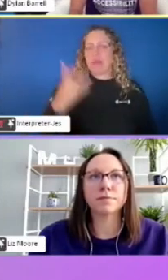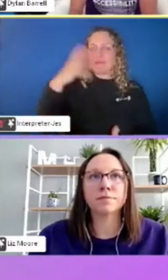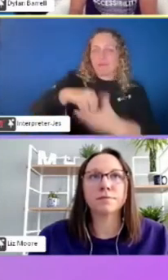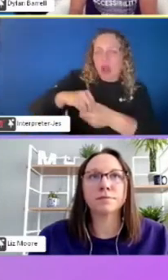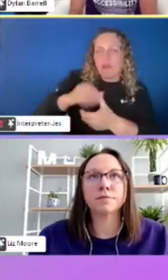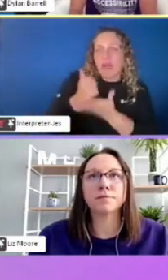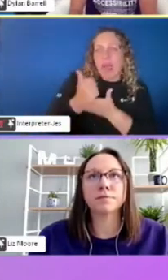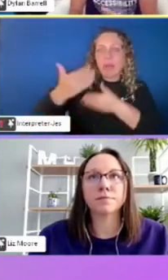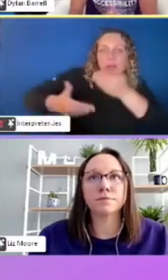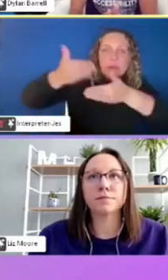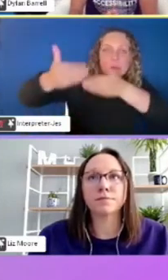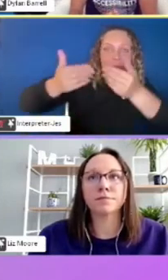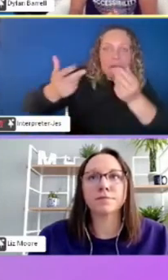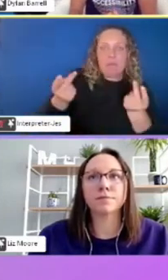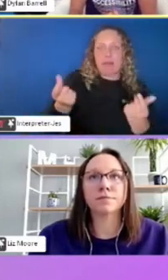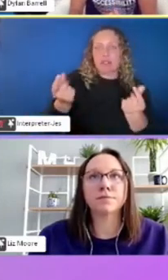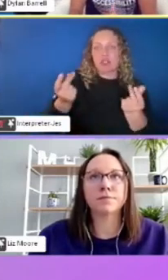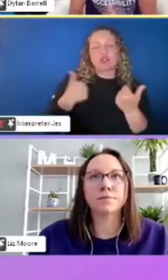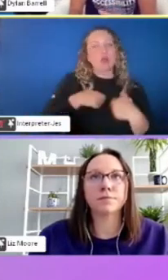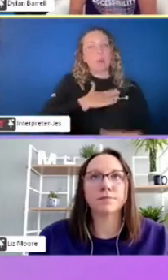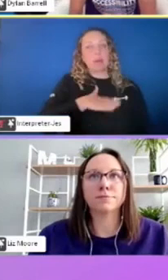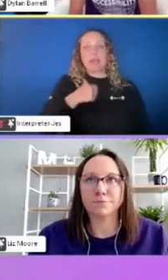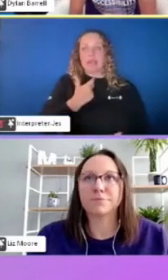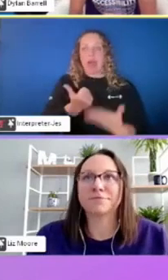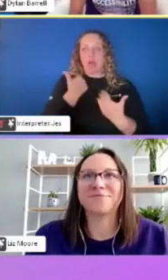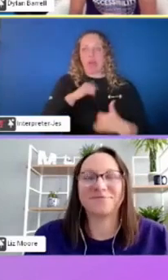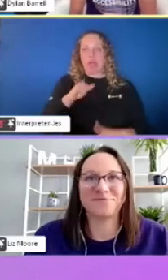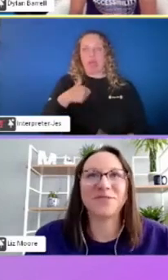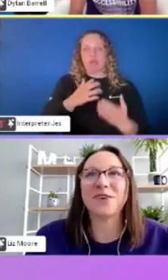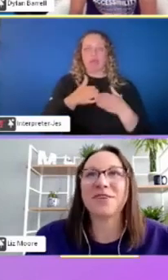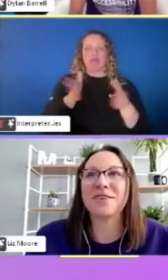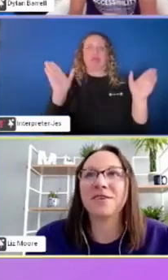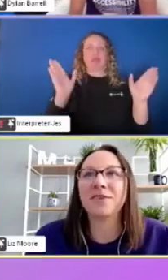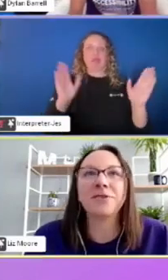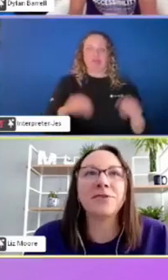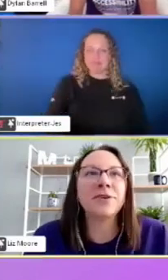So please help us out with that. Great, thank you.